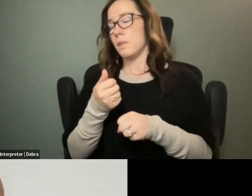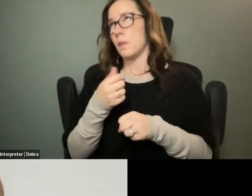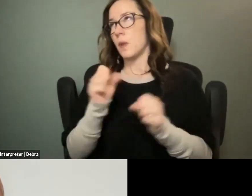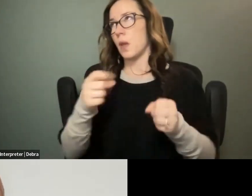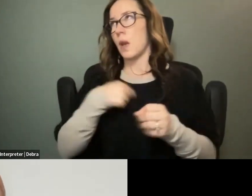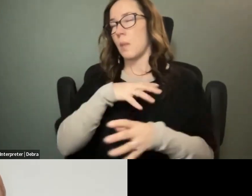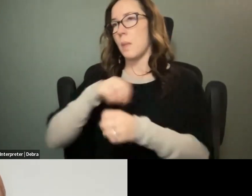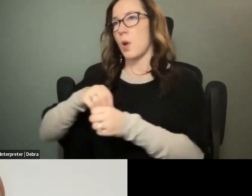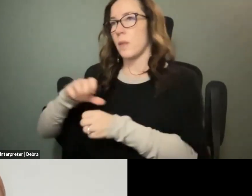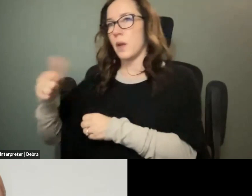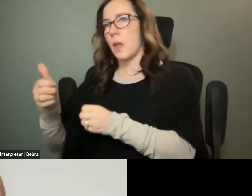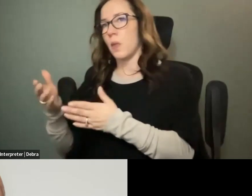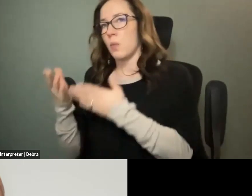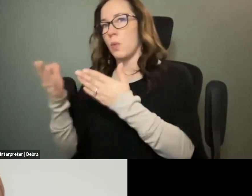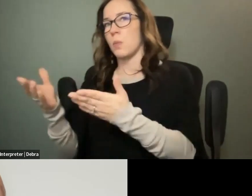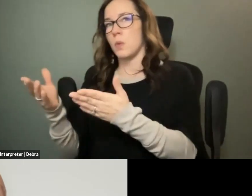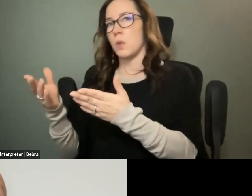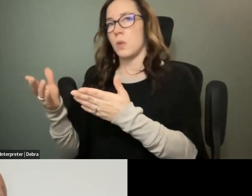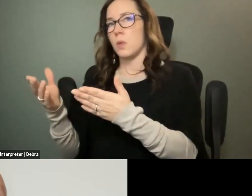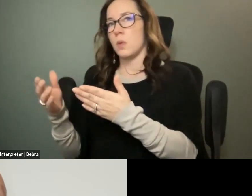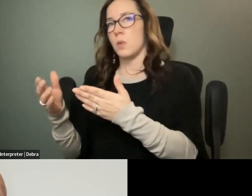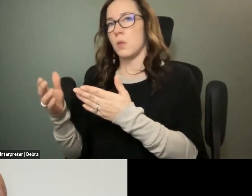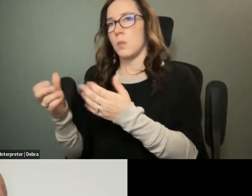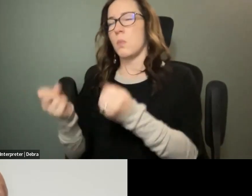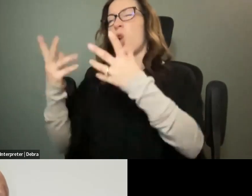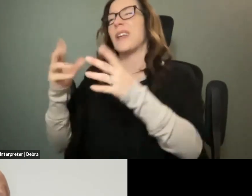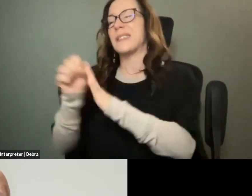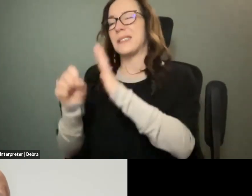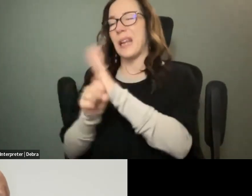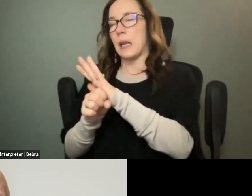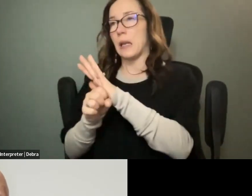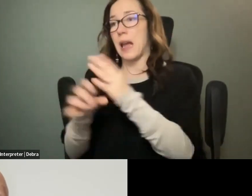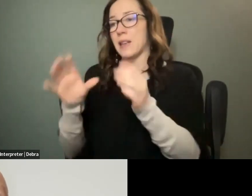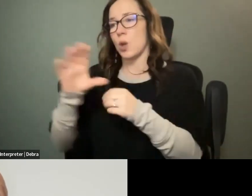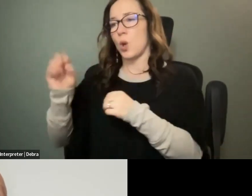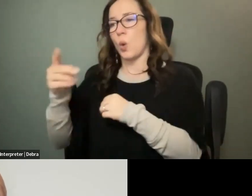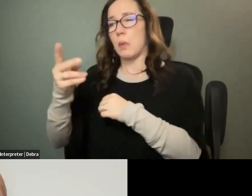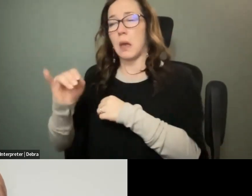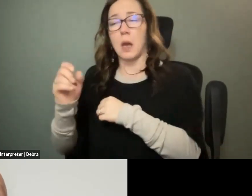another proposal multi-state proposal as